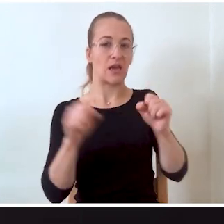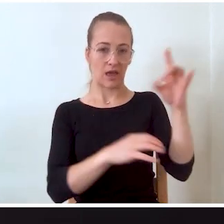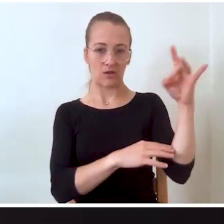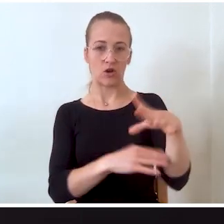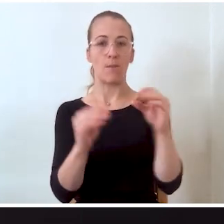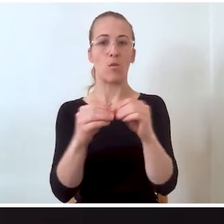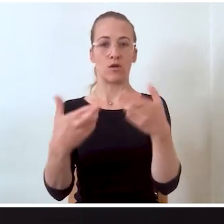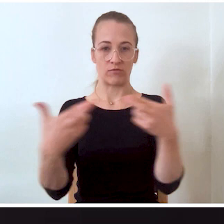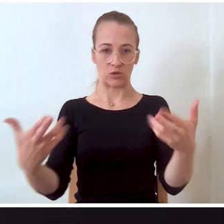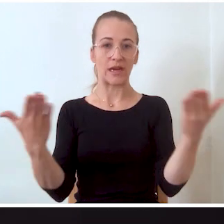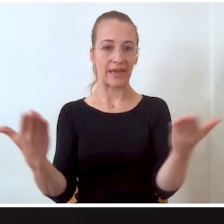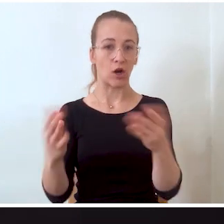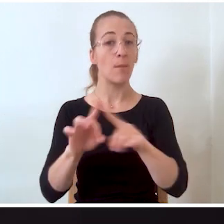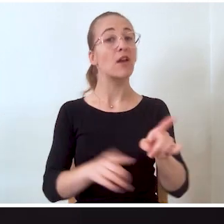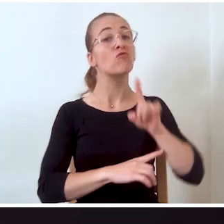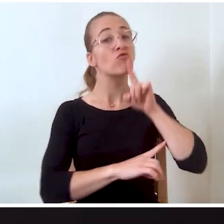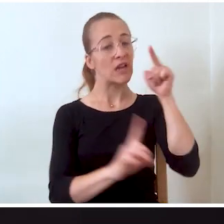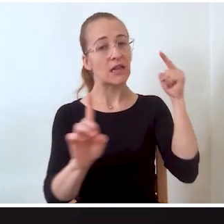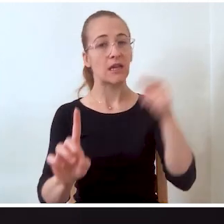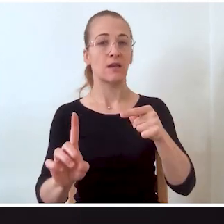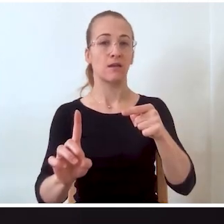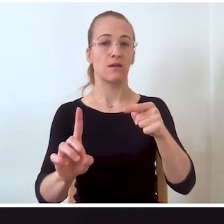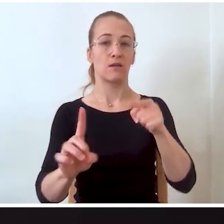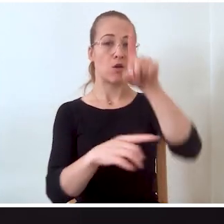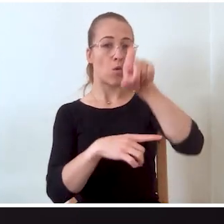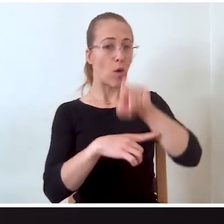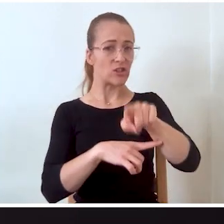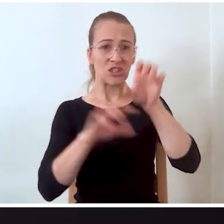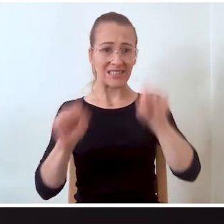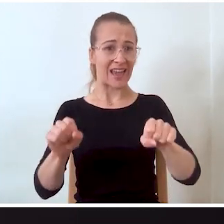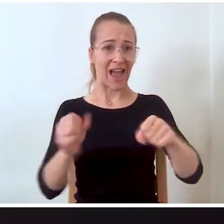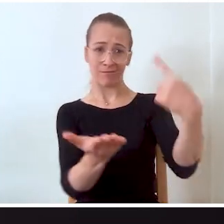more of those resources here, but really, the questions can be asked, right?